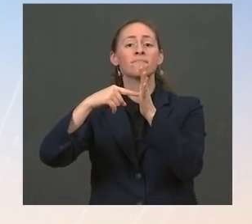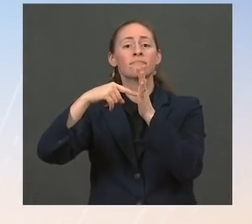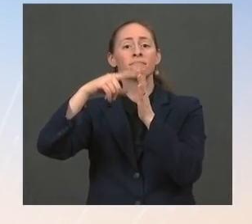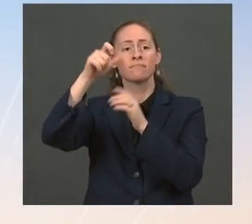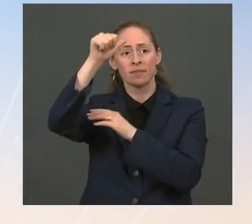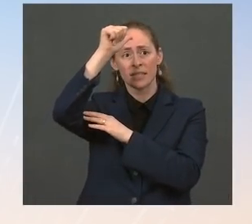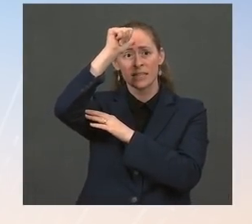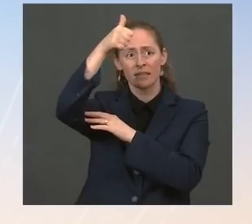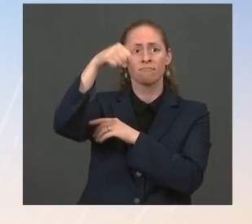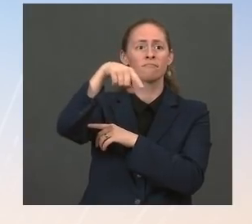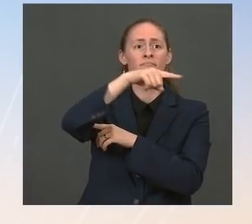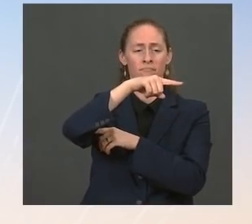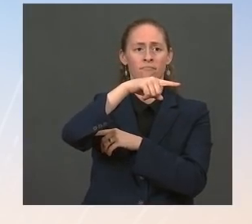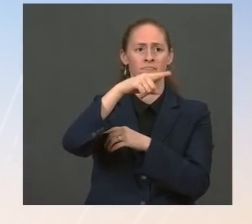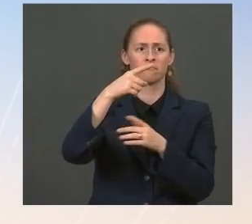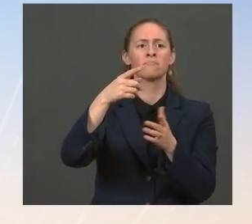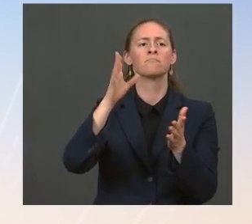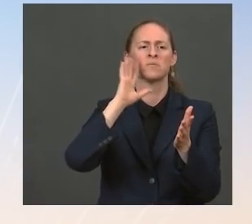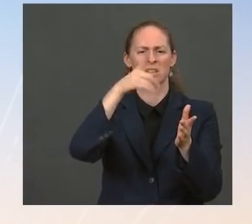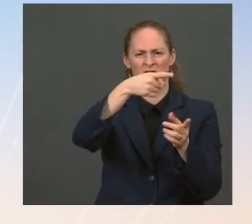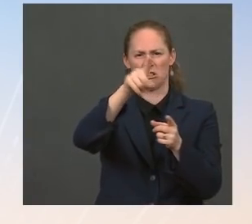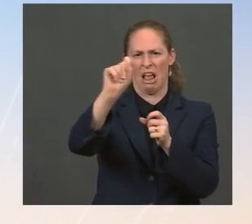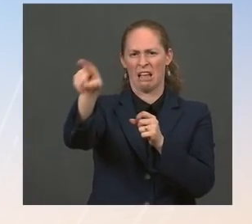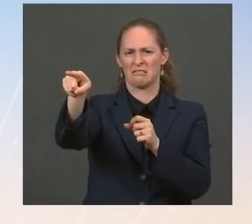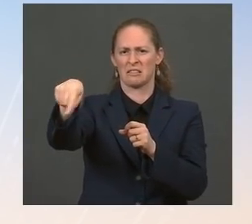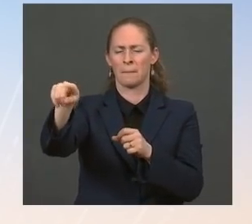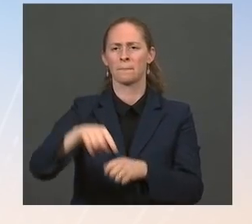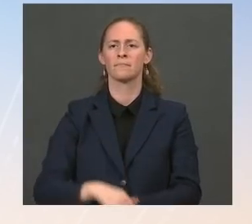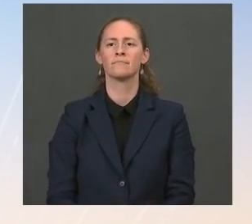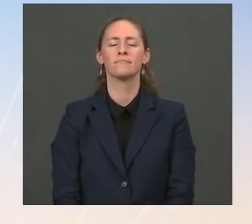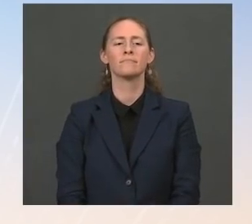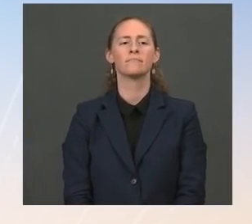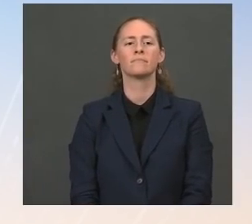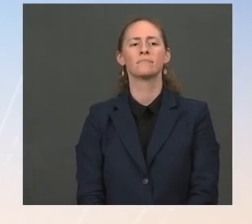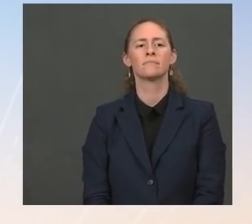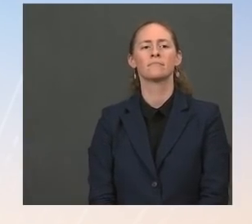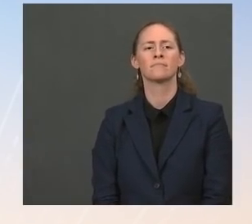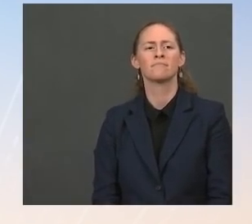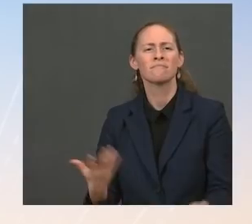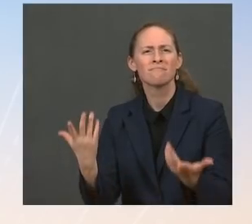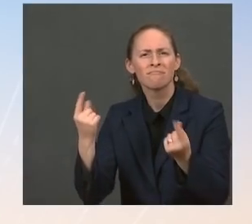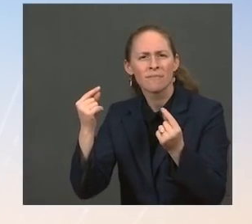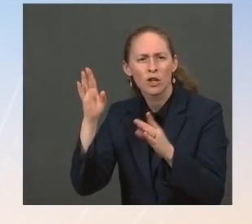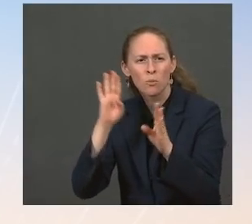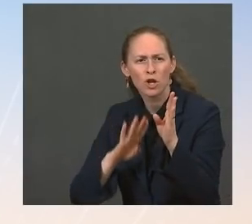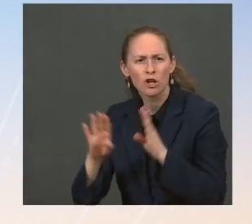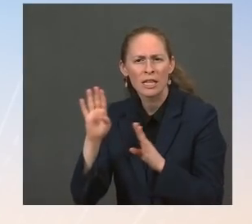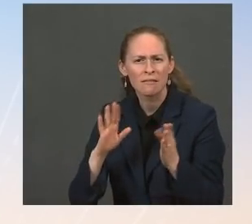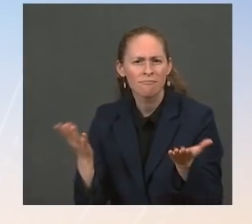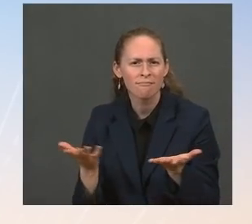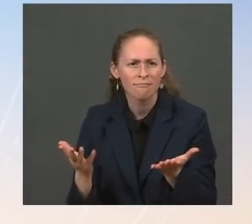This is exactly what ethicists said they were worried about. Ms. Psaki: What is, specifically? The Press: The fact that the President's son -- Ms. Psaki: That he reportedly attended an event?